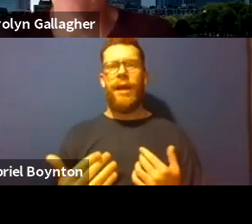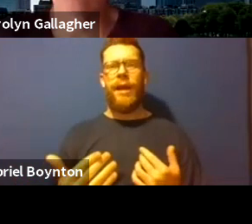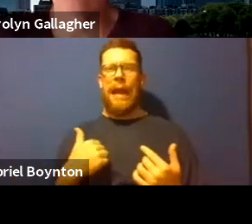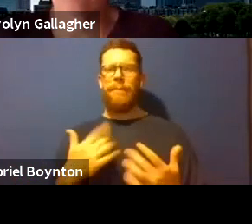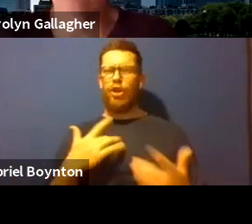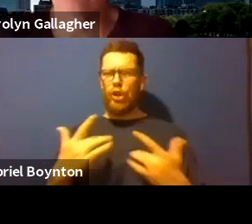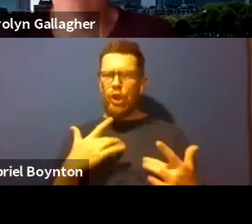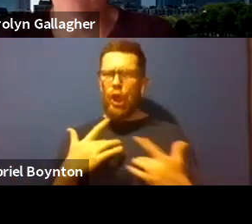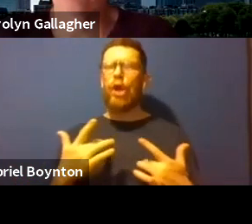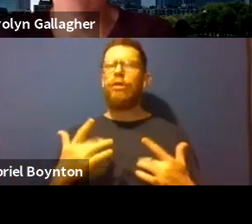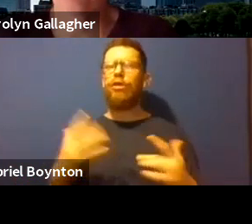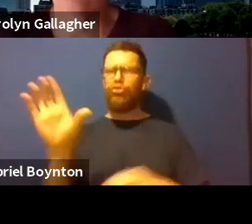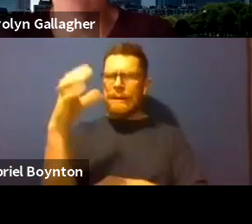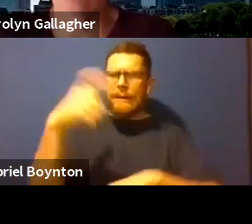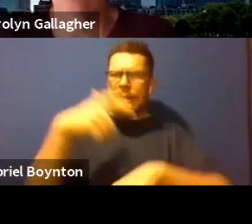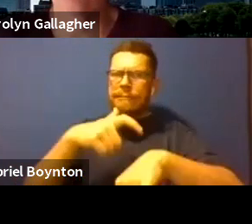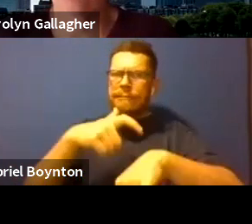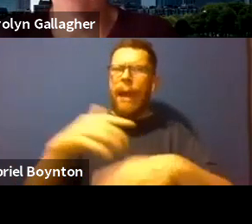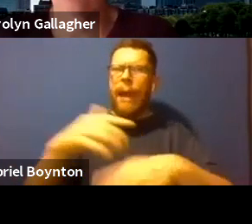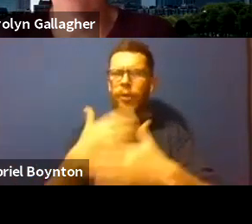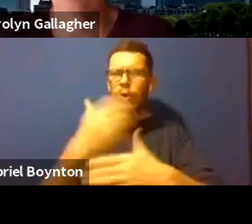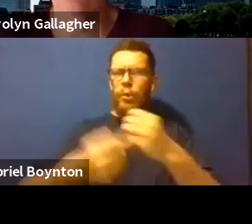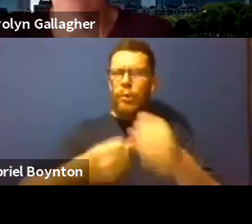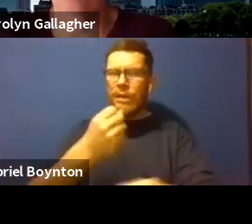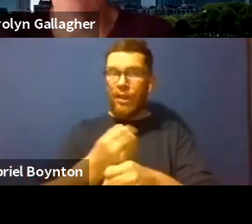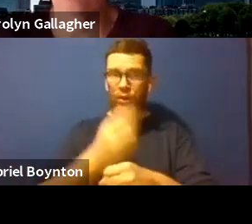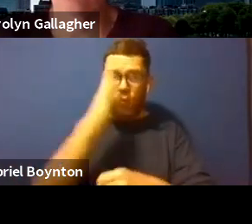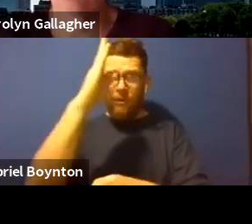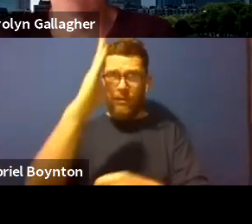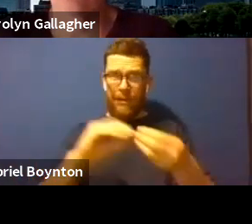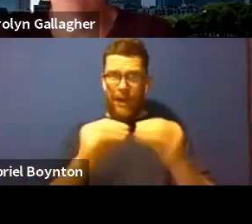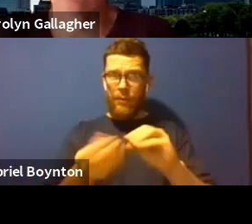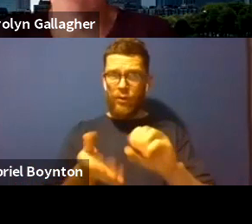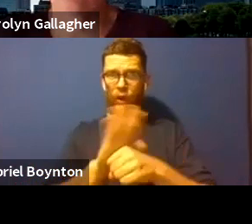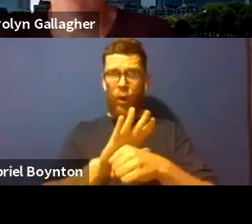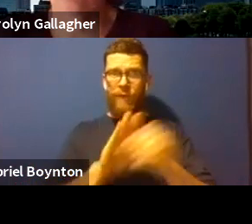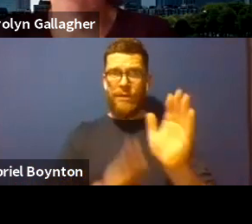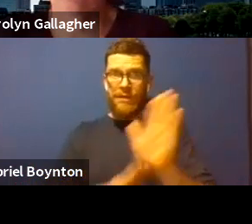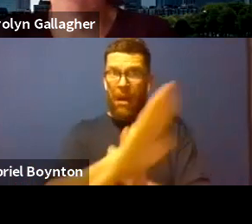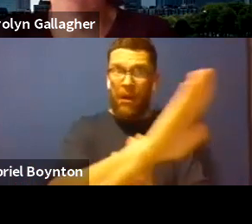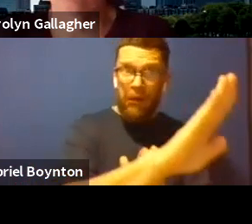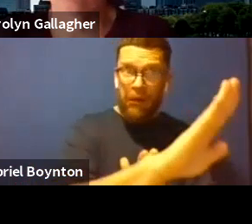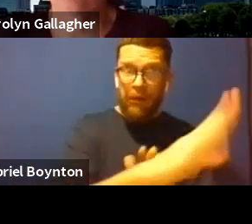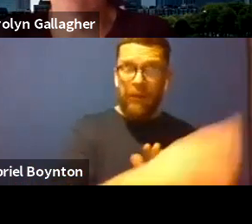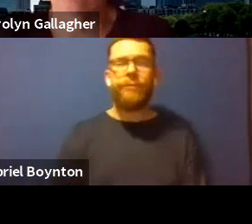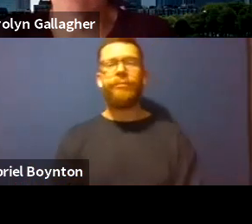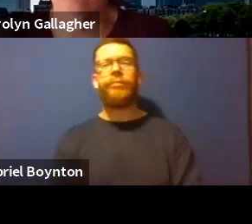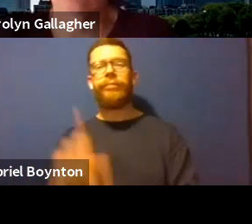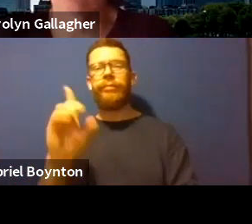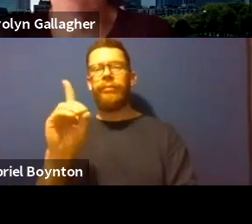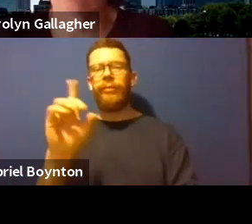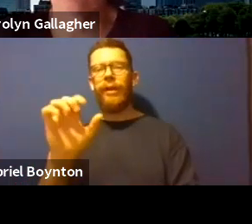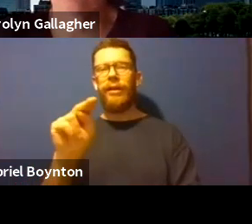Deniz Savas: And I'm actually thinking not putting a closing date on it in the rational there would be, again, not because I don't think that we will definitely be a hybrid model.